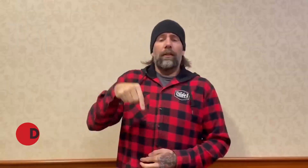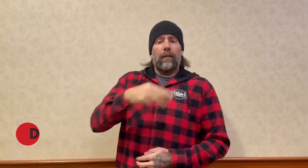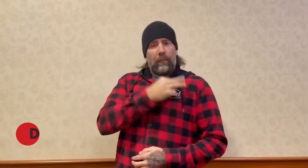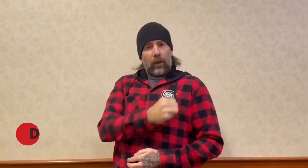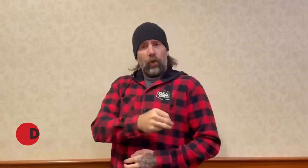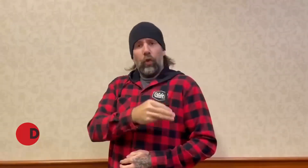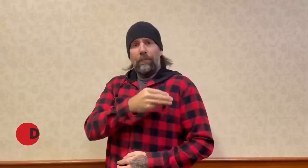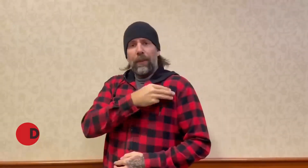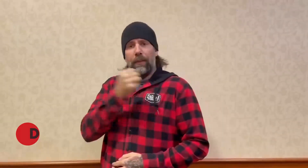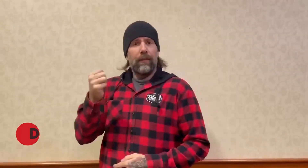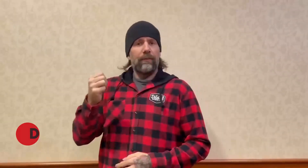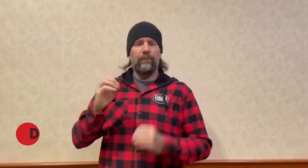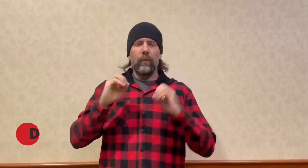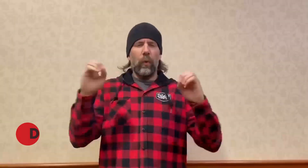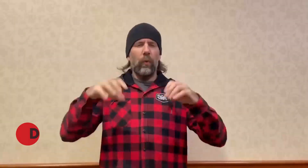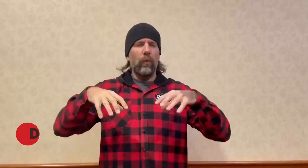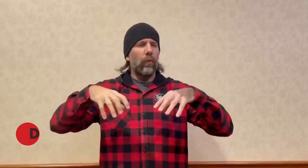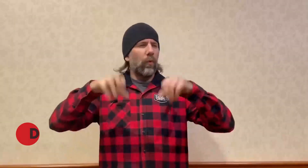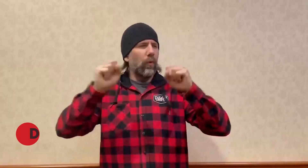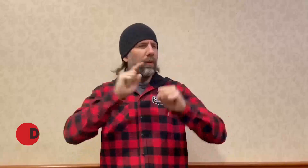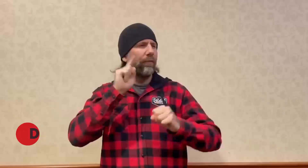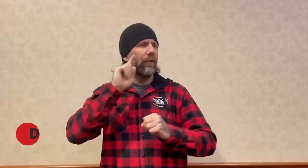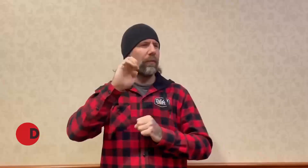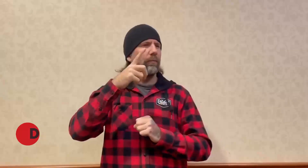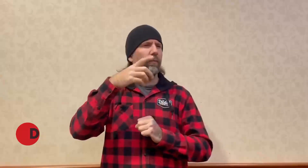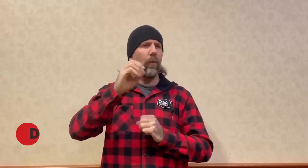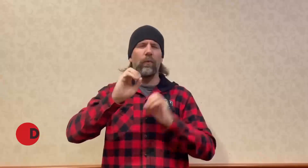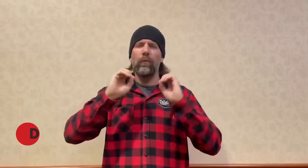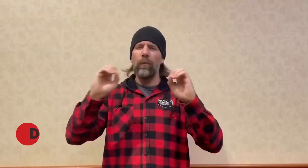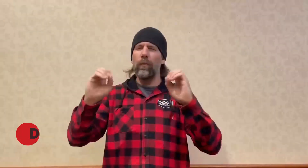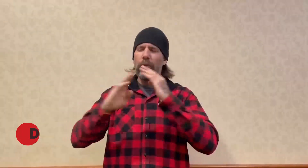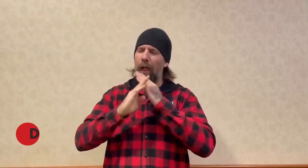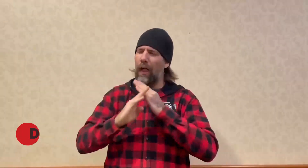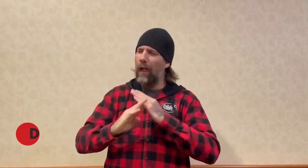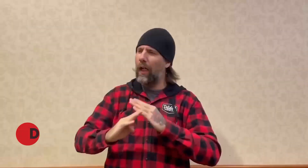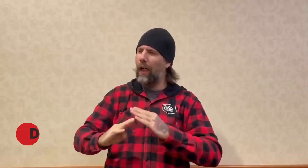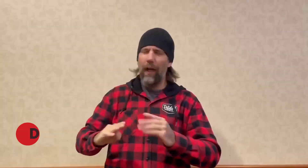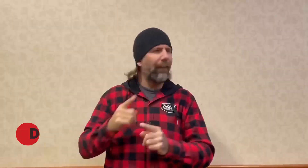There have been no Deaf Expo events in Manitoba. Nobody takes the initiative to host.